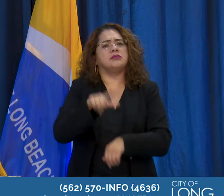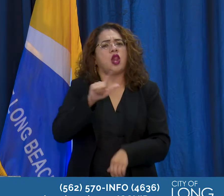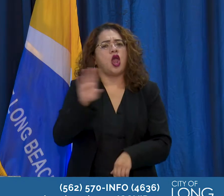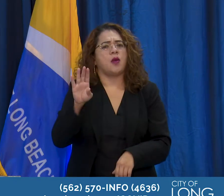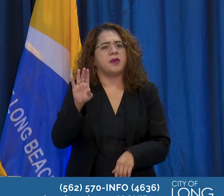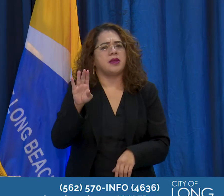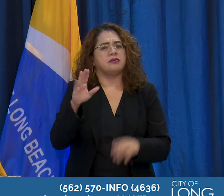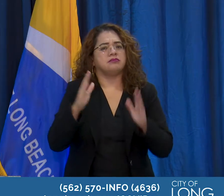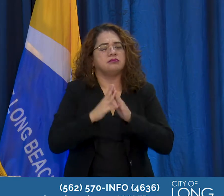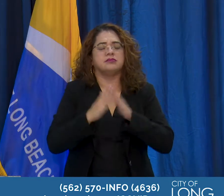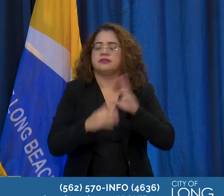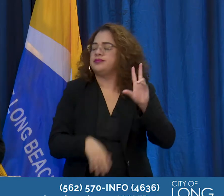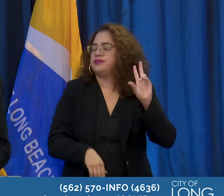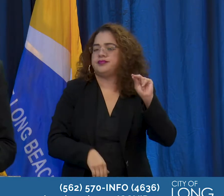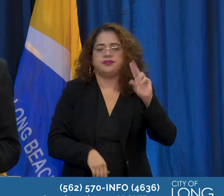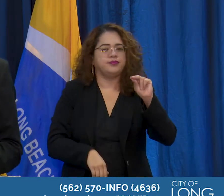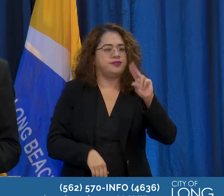It is set by the state.